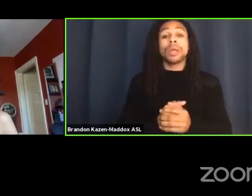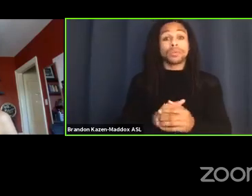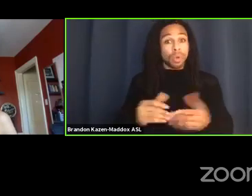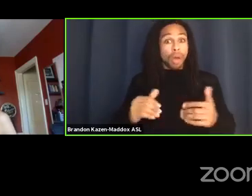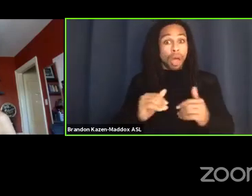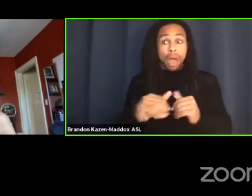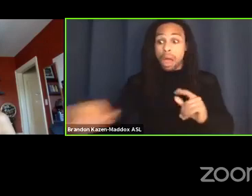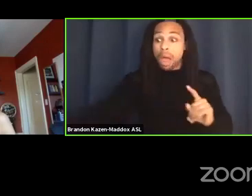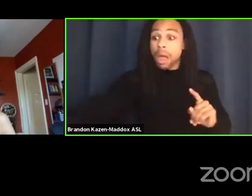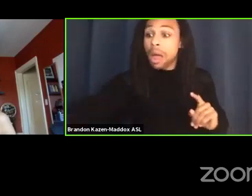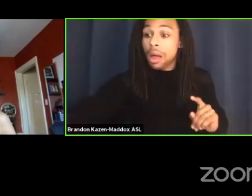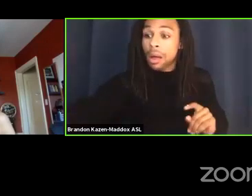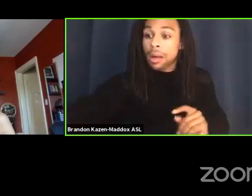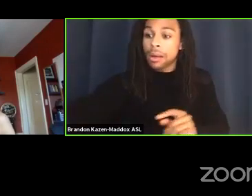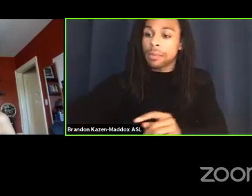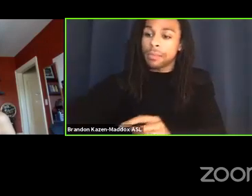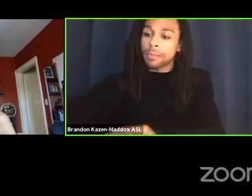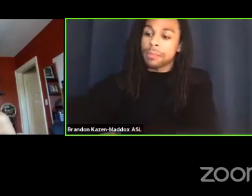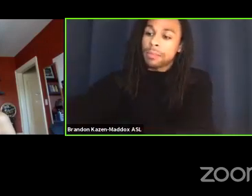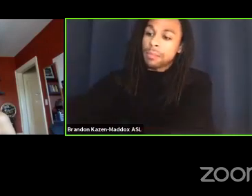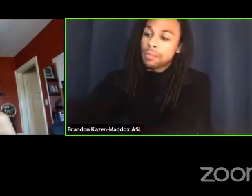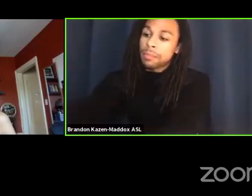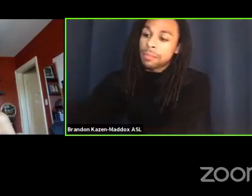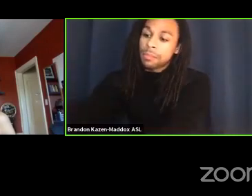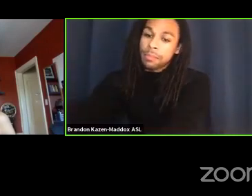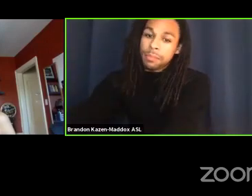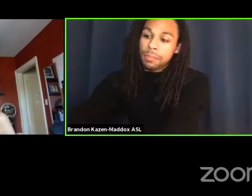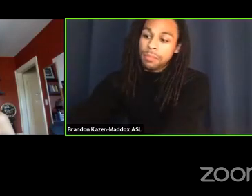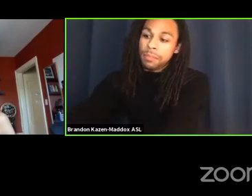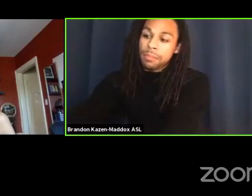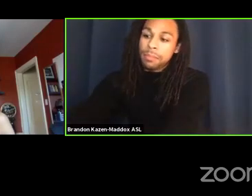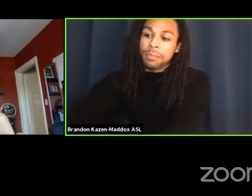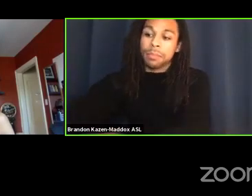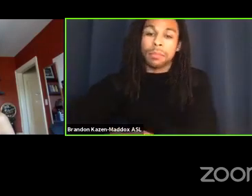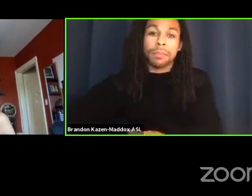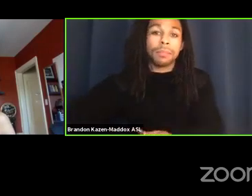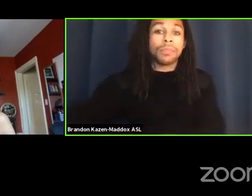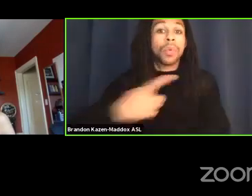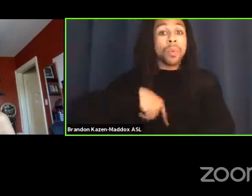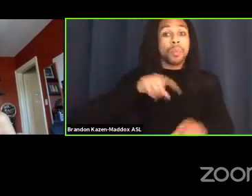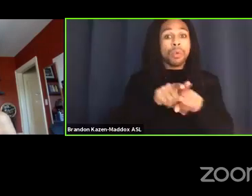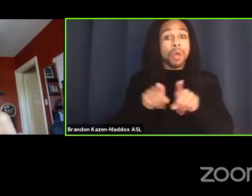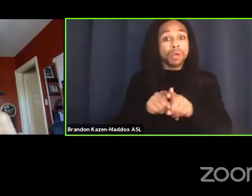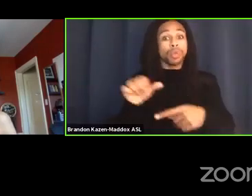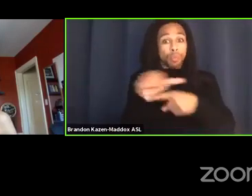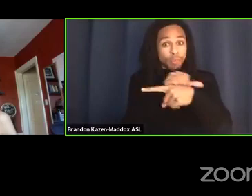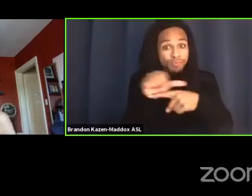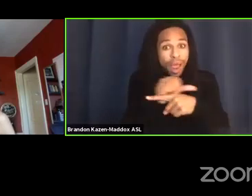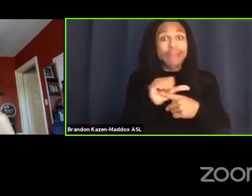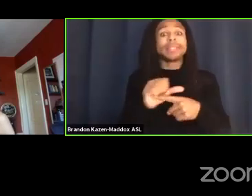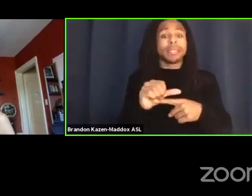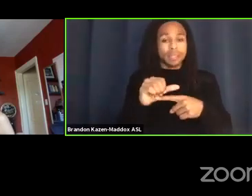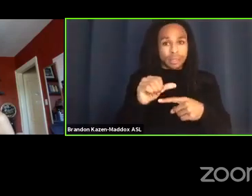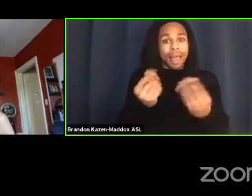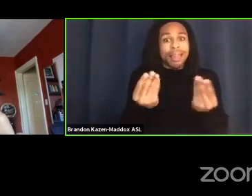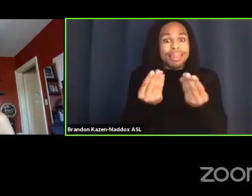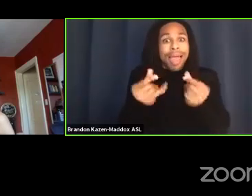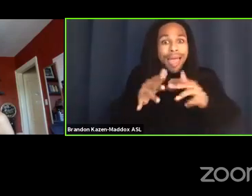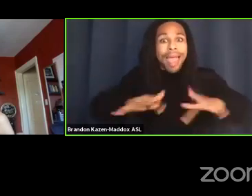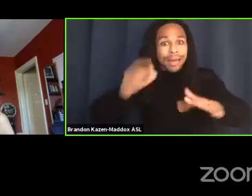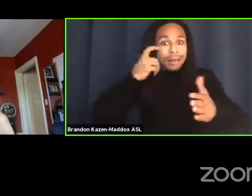Repost, tag us, and share your takeaways on Twitter @DanceNYC, Instagram at Dance.nyc